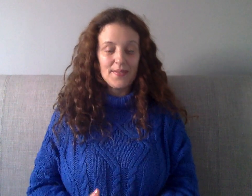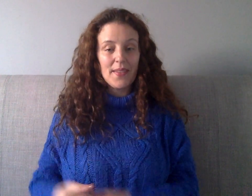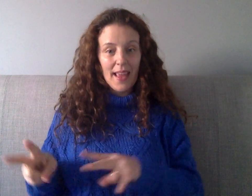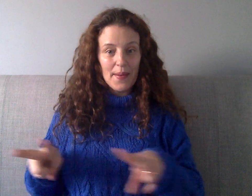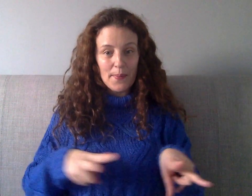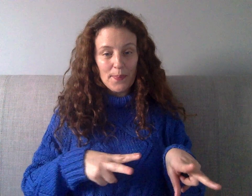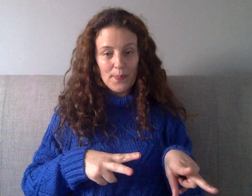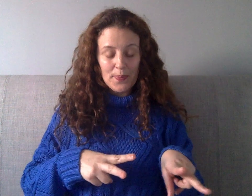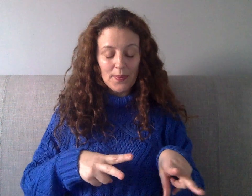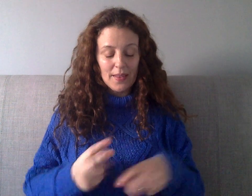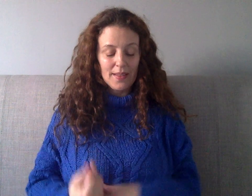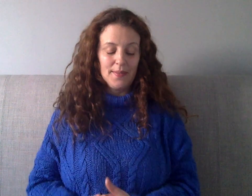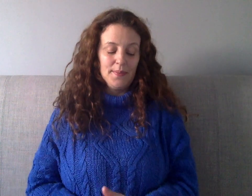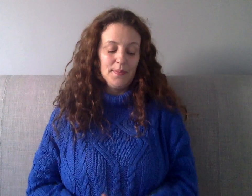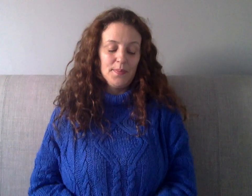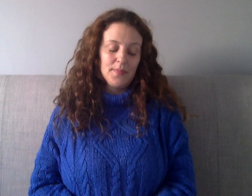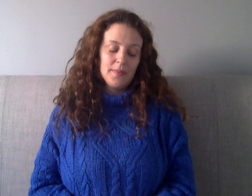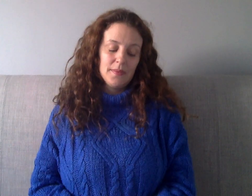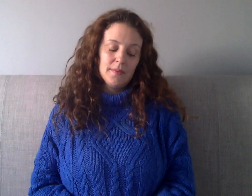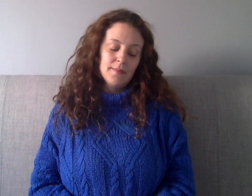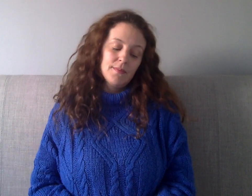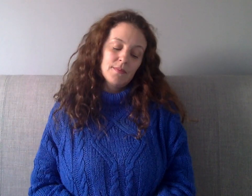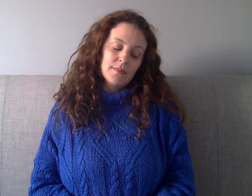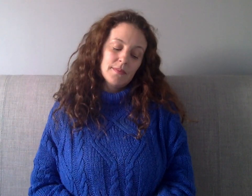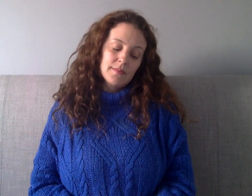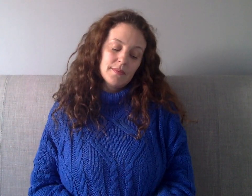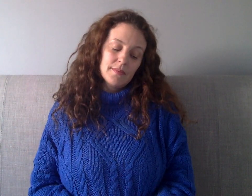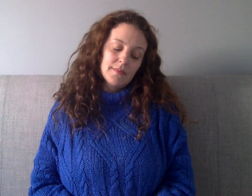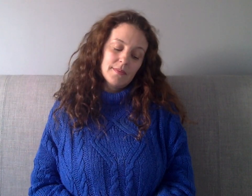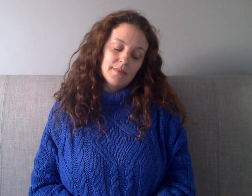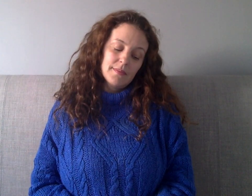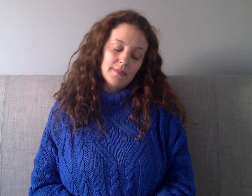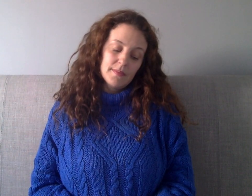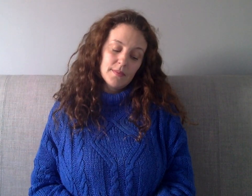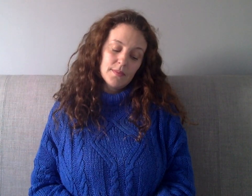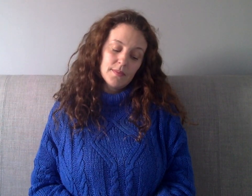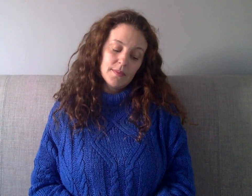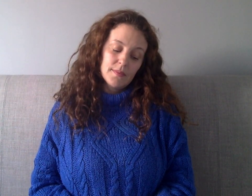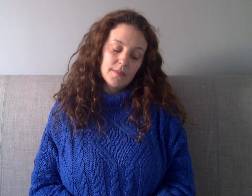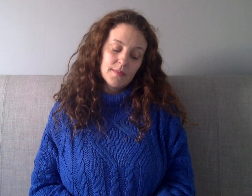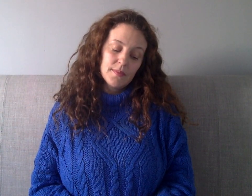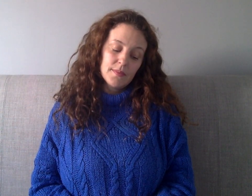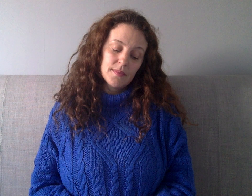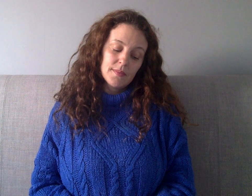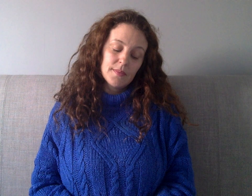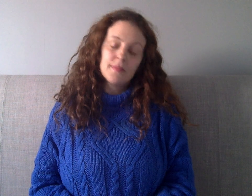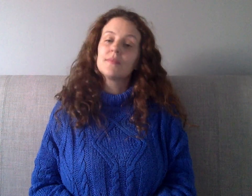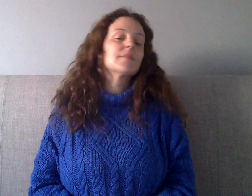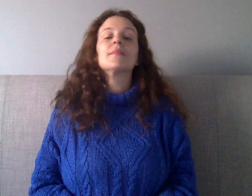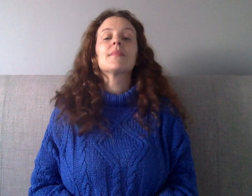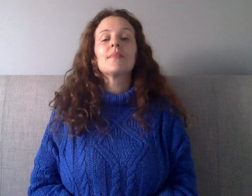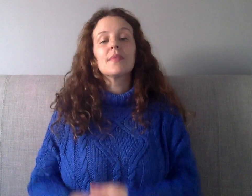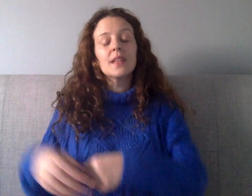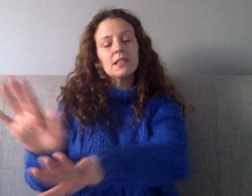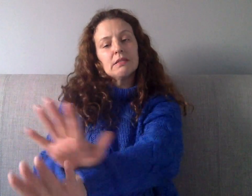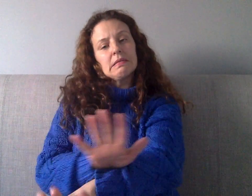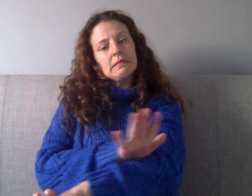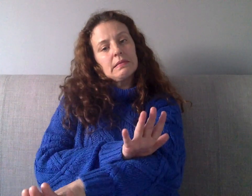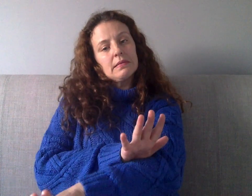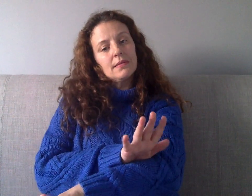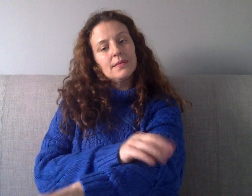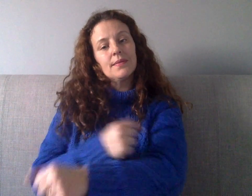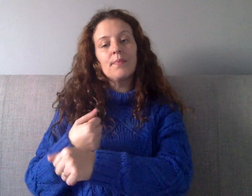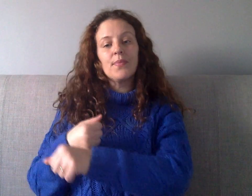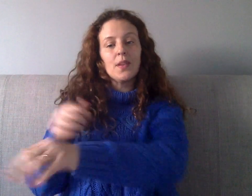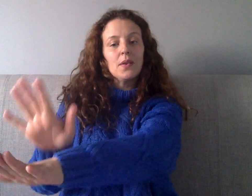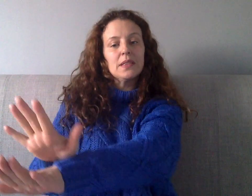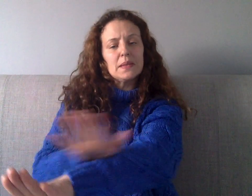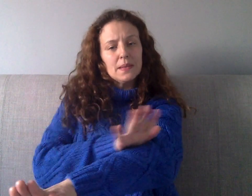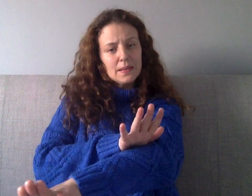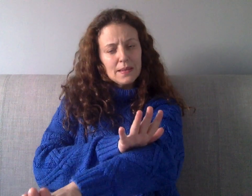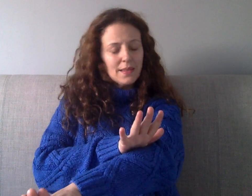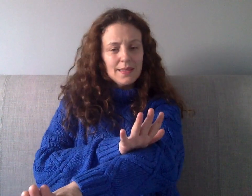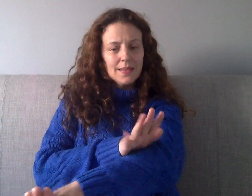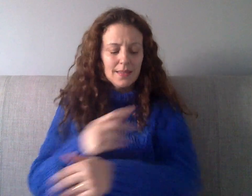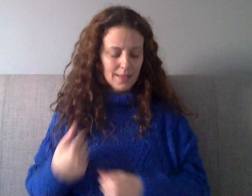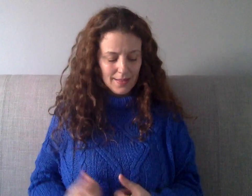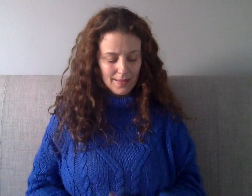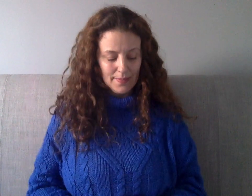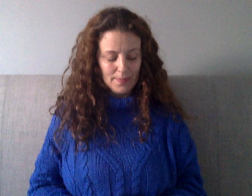CAN'T STAND